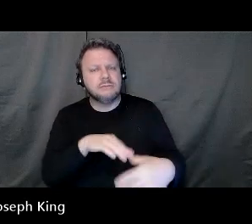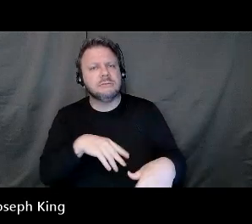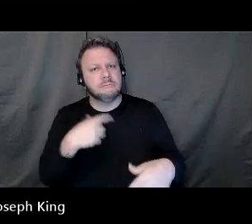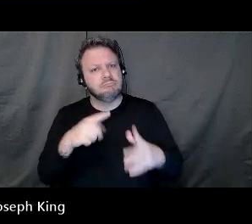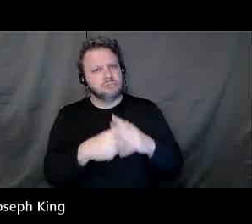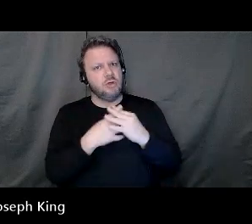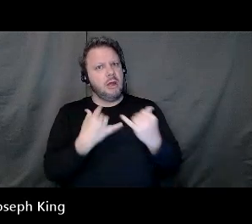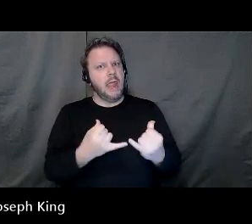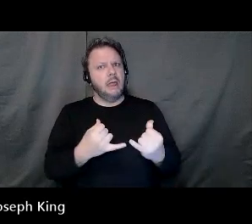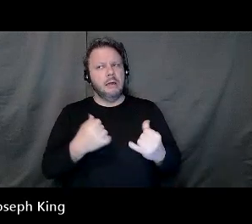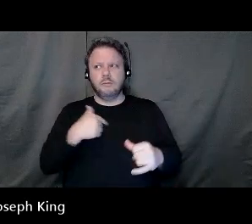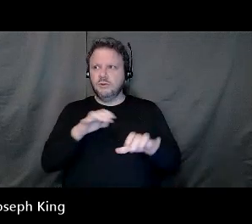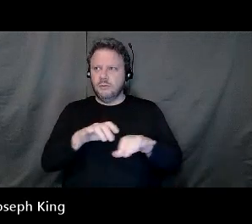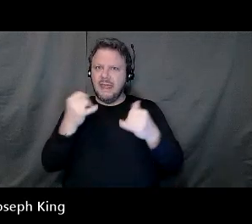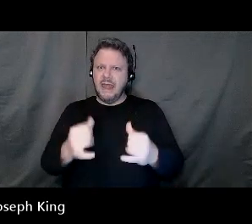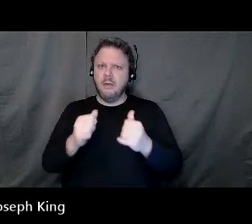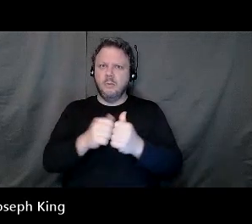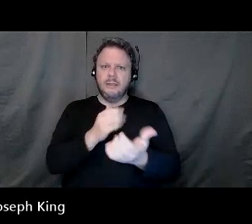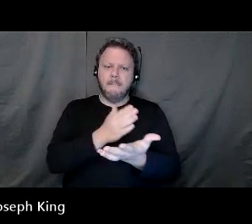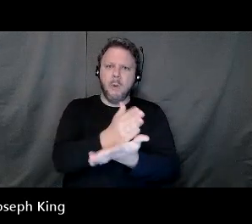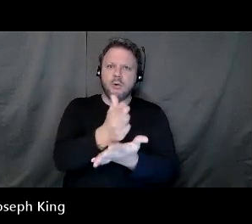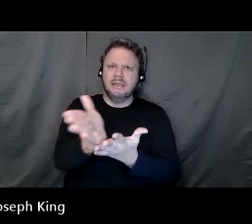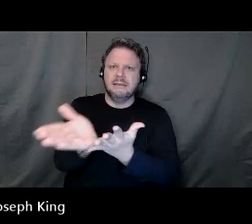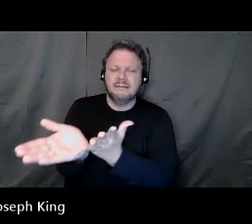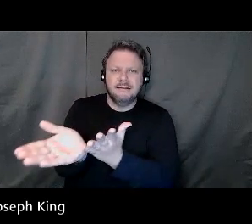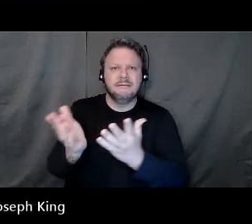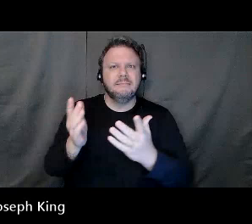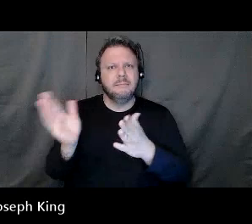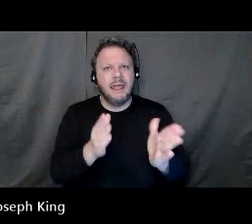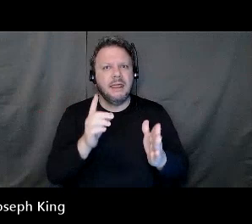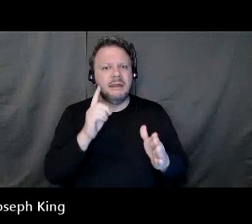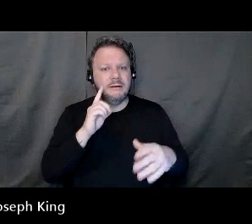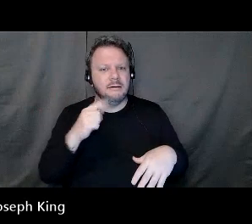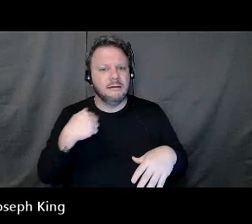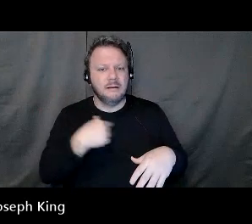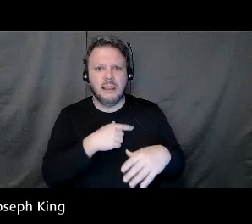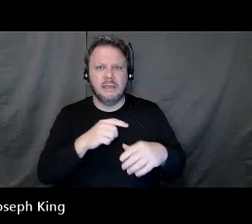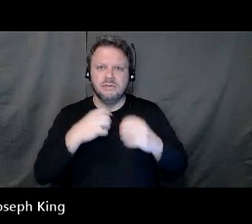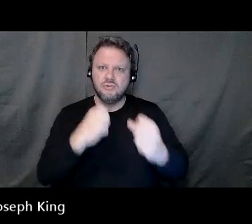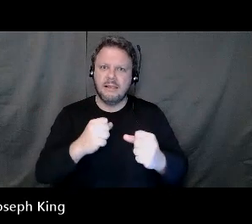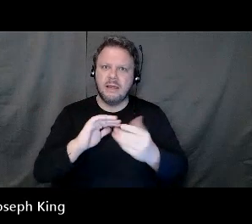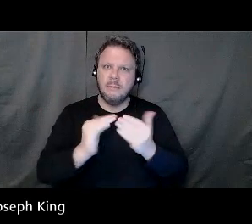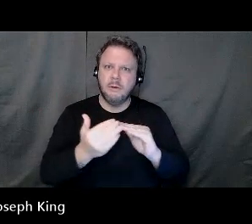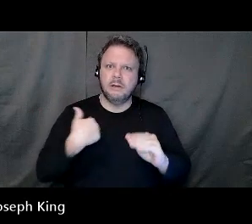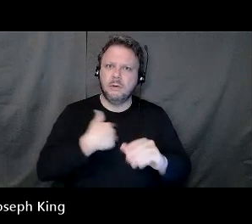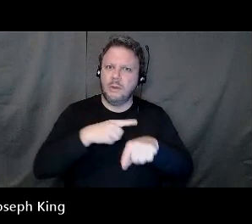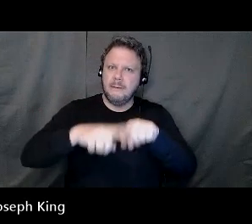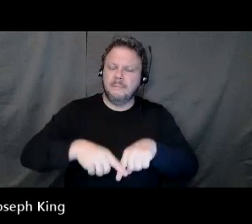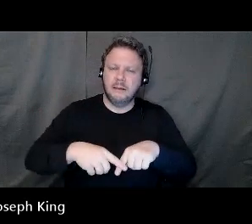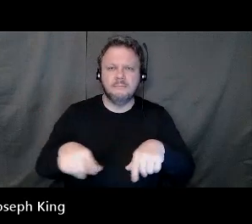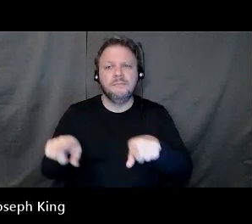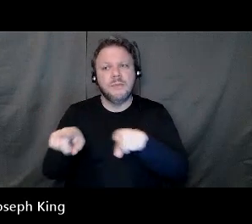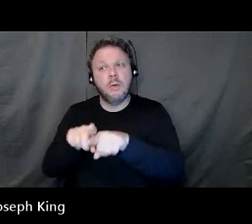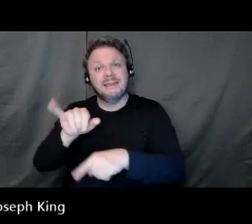And we're doing just that with the multi sector plan for aging and strengthening the communities we all depend on. And so as Janice stated earlier,